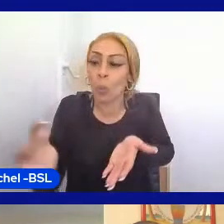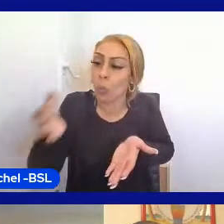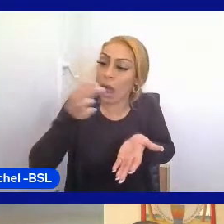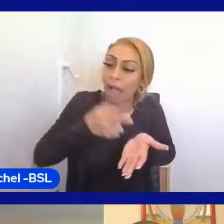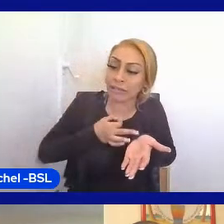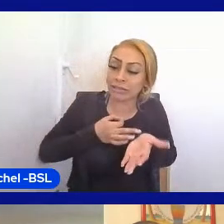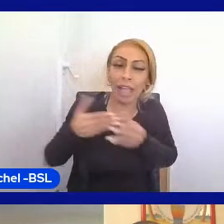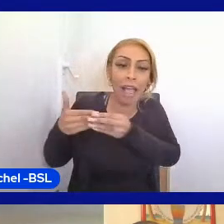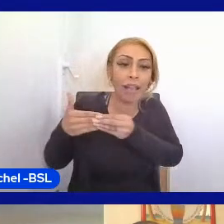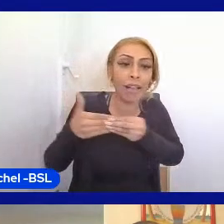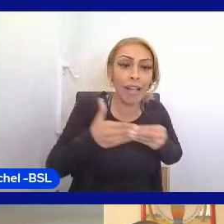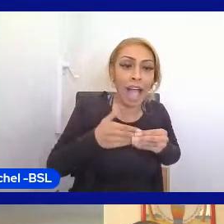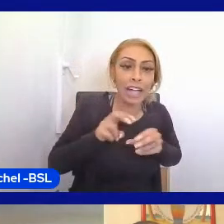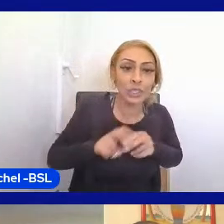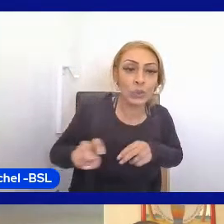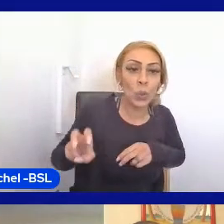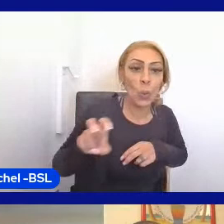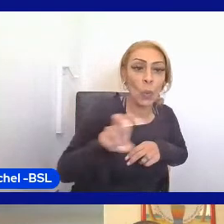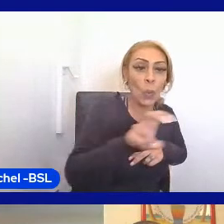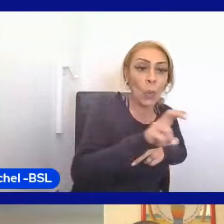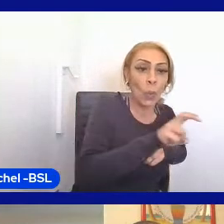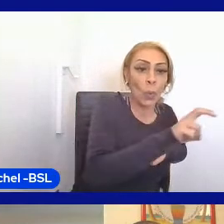moment but